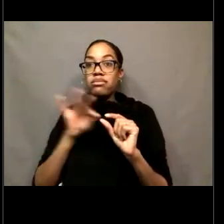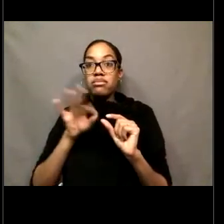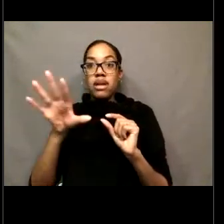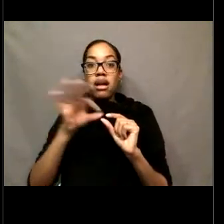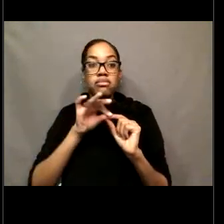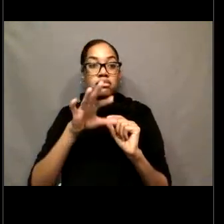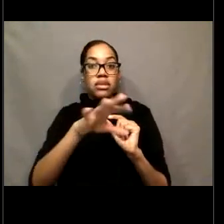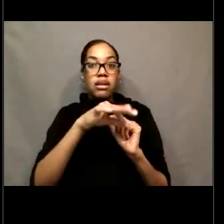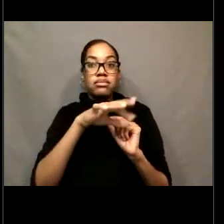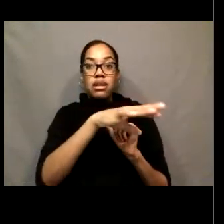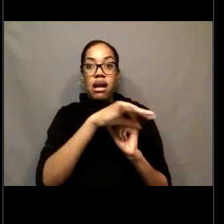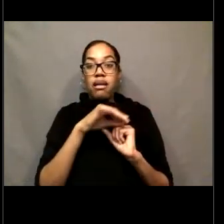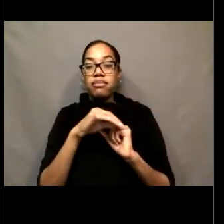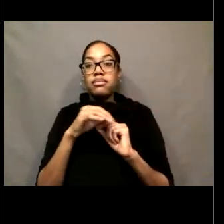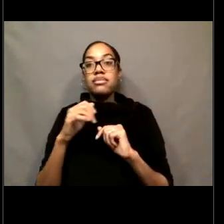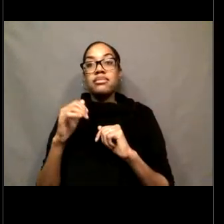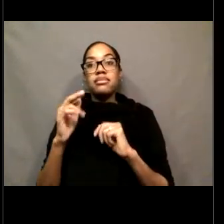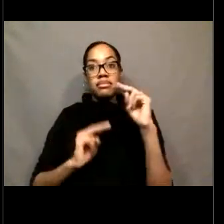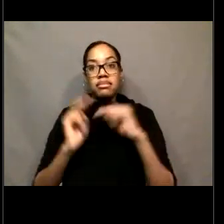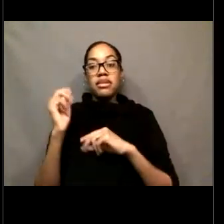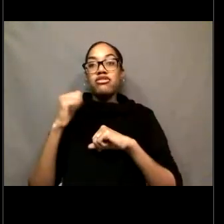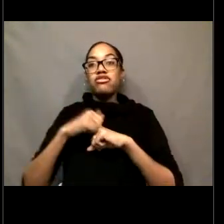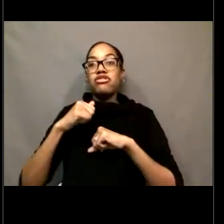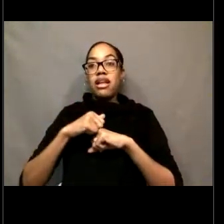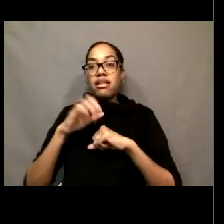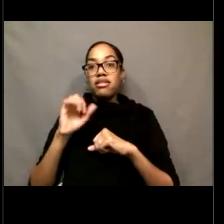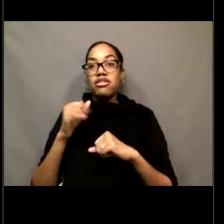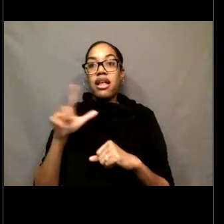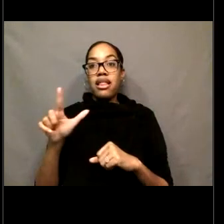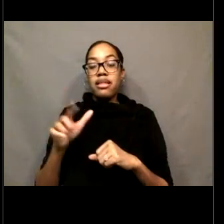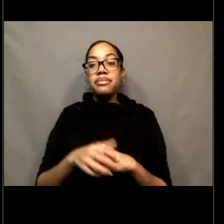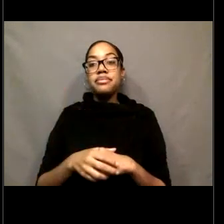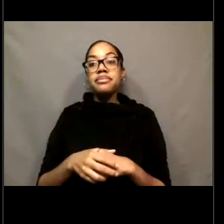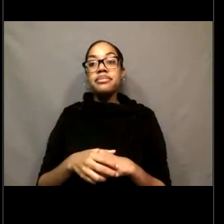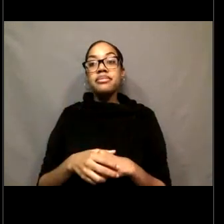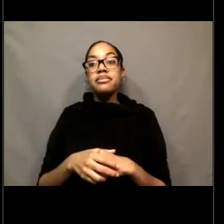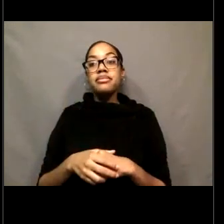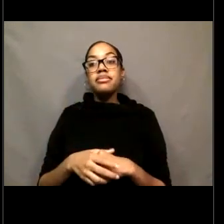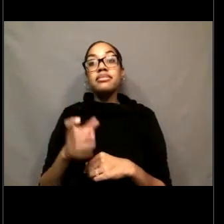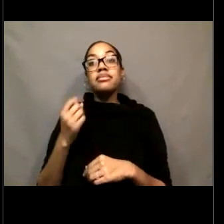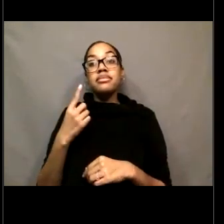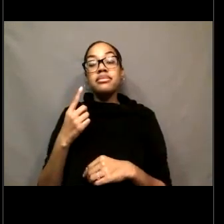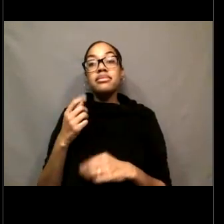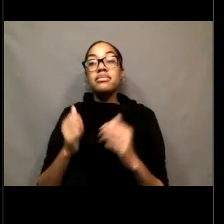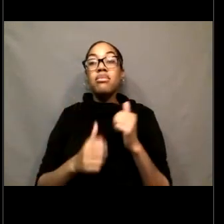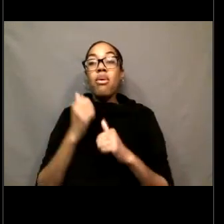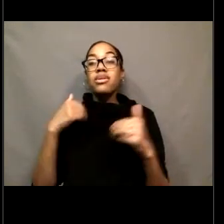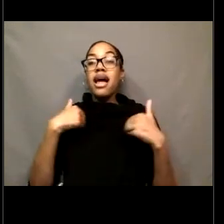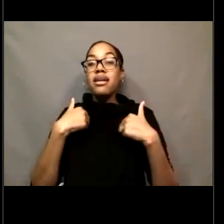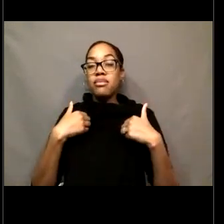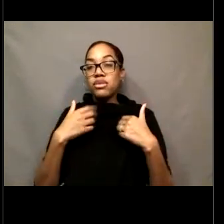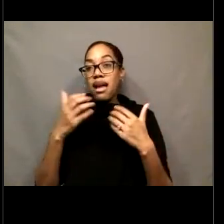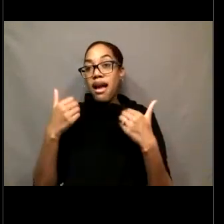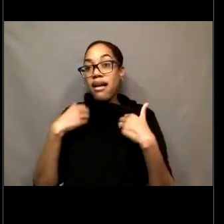for a lot of organisms that make shells like abalone they need very specific ocean conditions